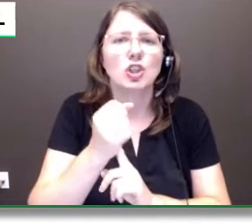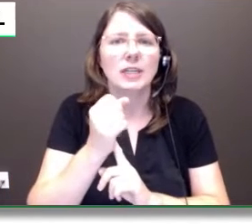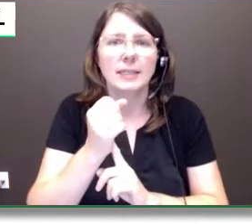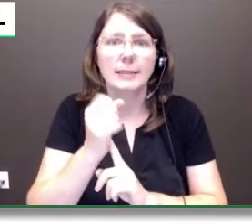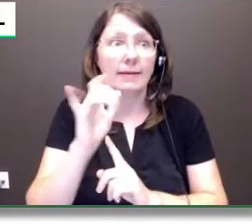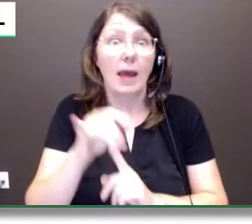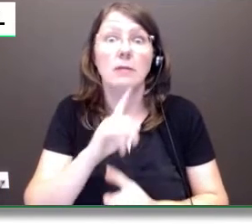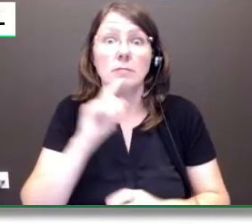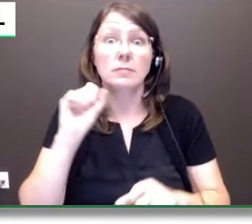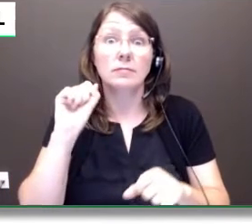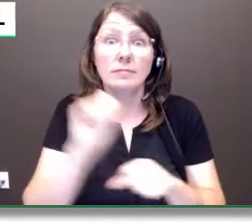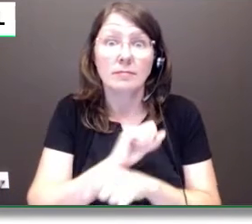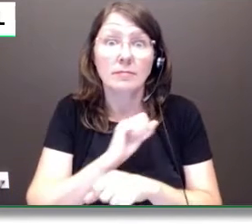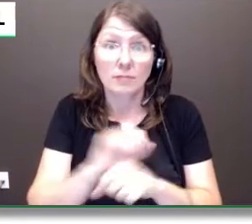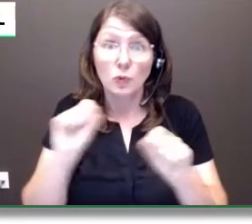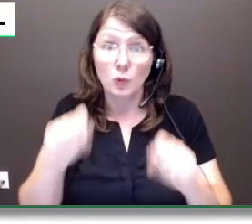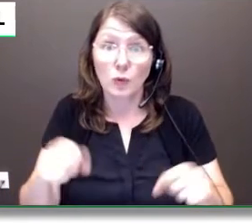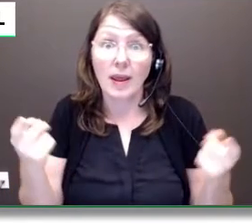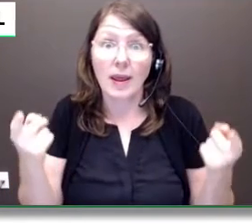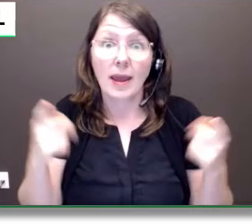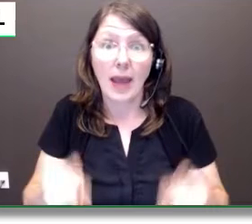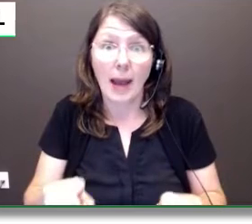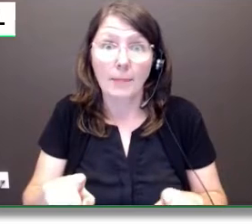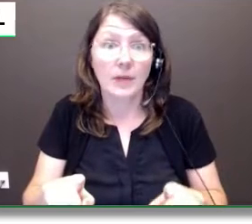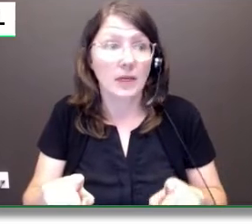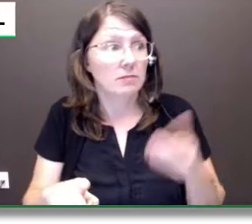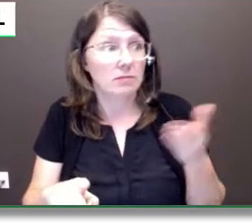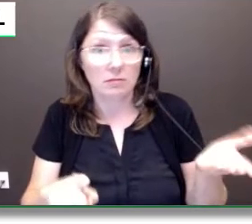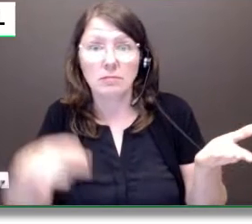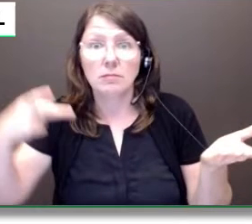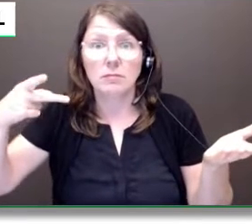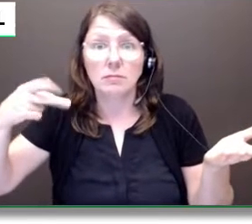organizations were facing with the expertise from these other service